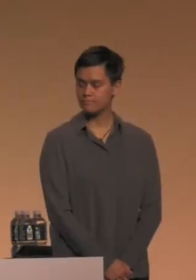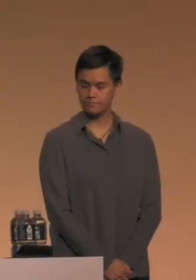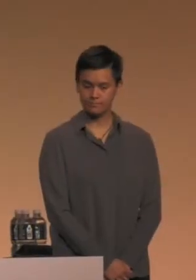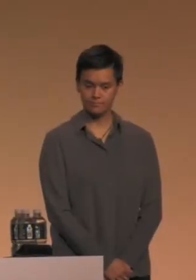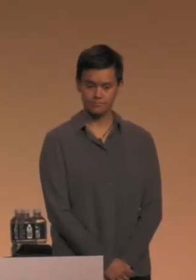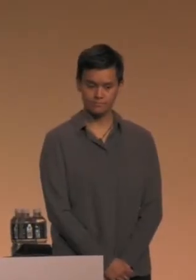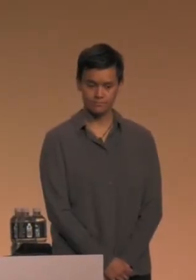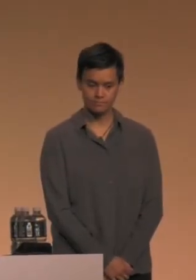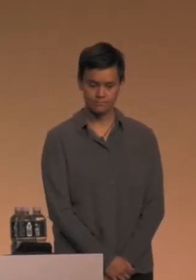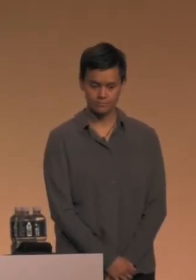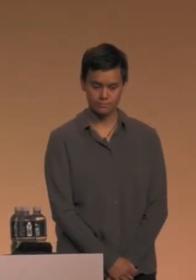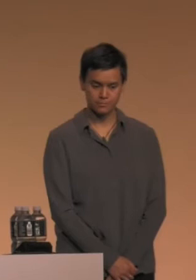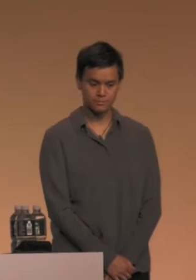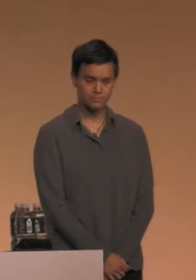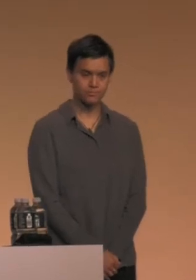[Dr Jenny Parr mihi]